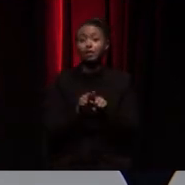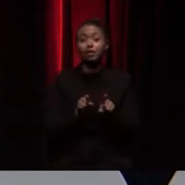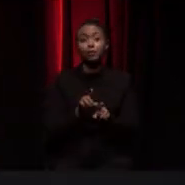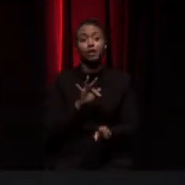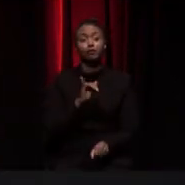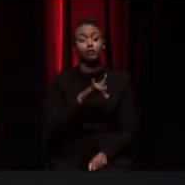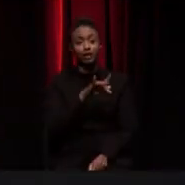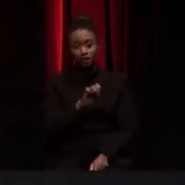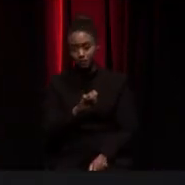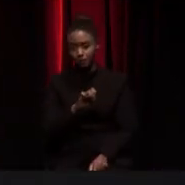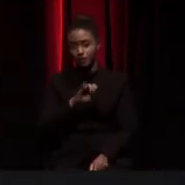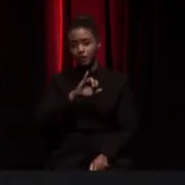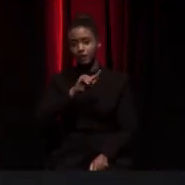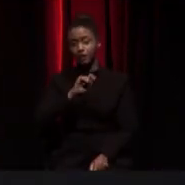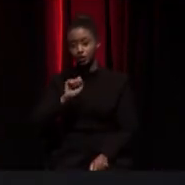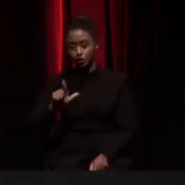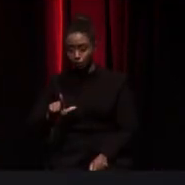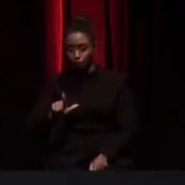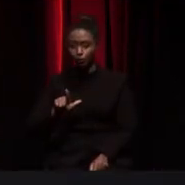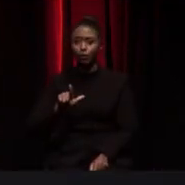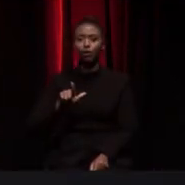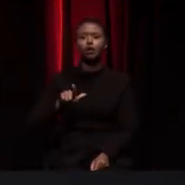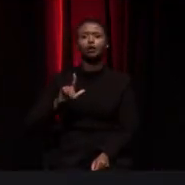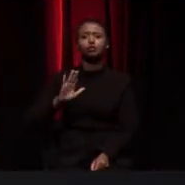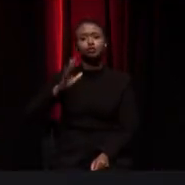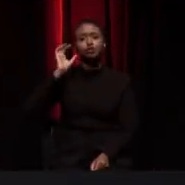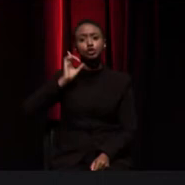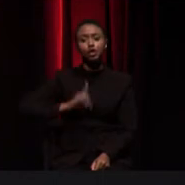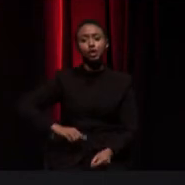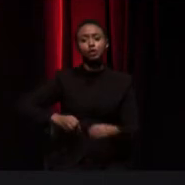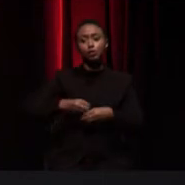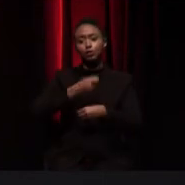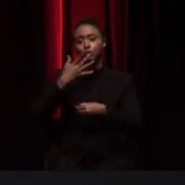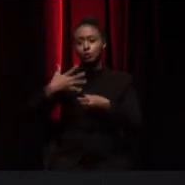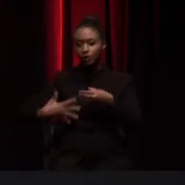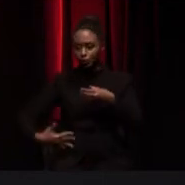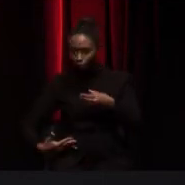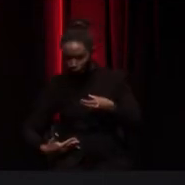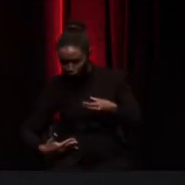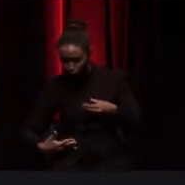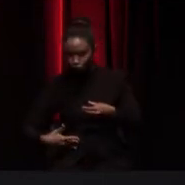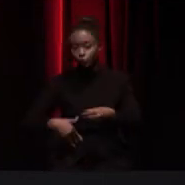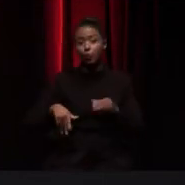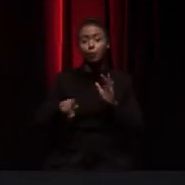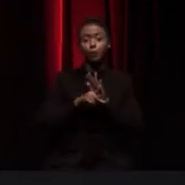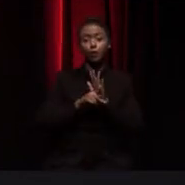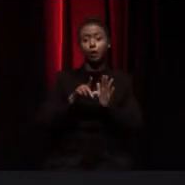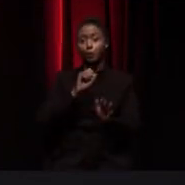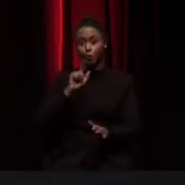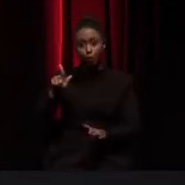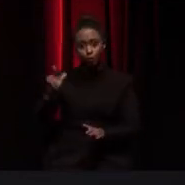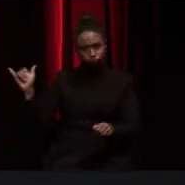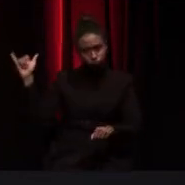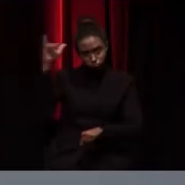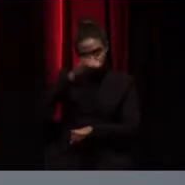director of sponsored contents for the Gol platform with Trip. Besides producing and marketing the onboard magazine,